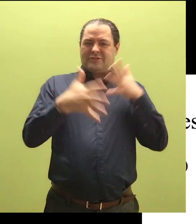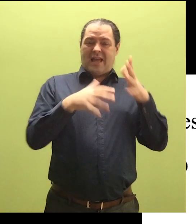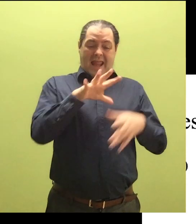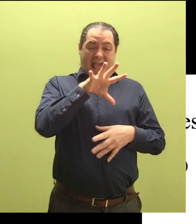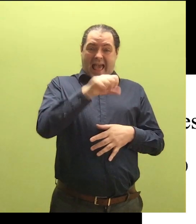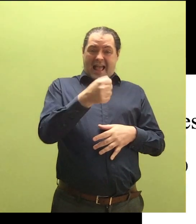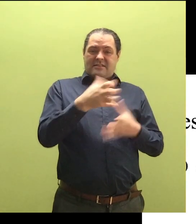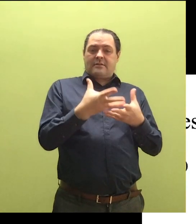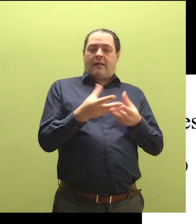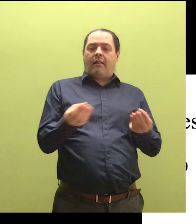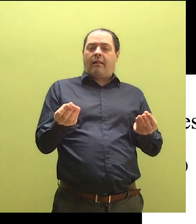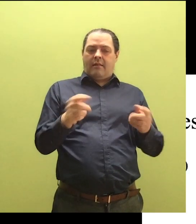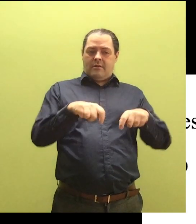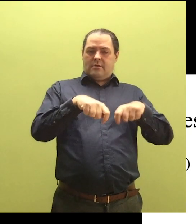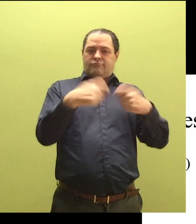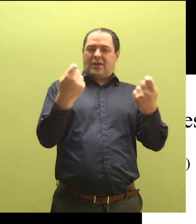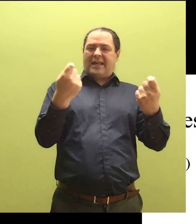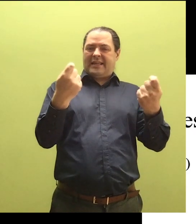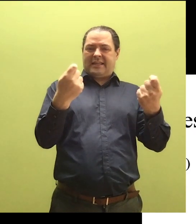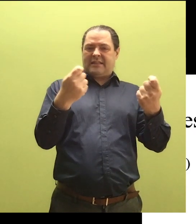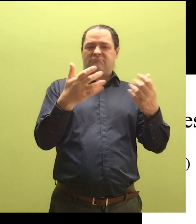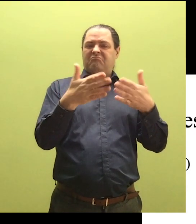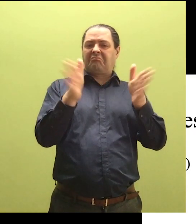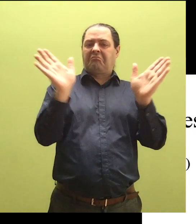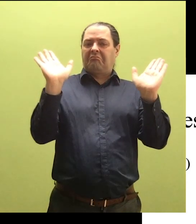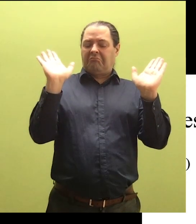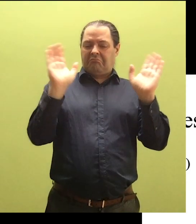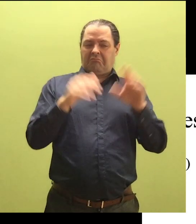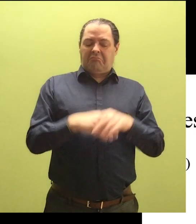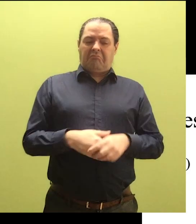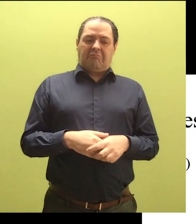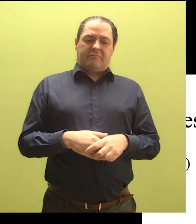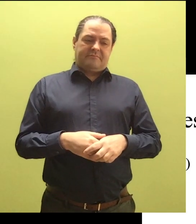example, the inchoatice counterpart of this clause also